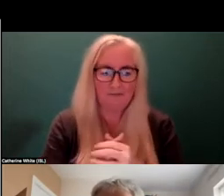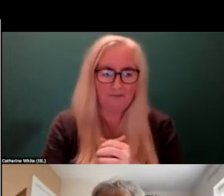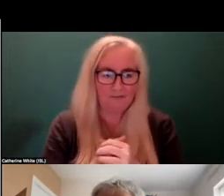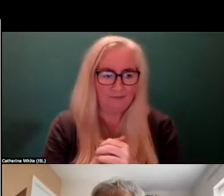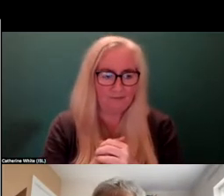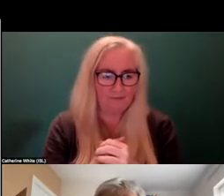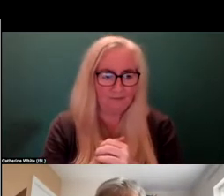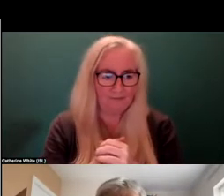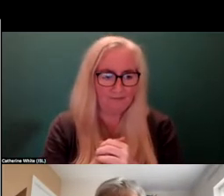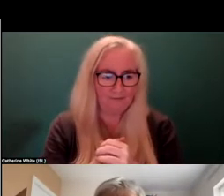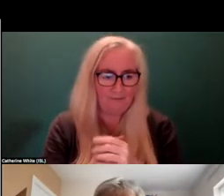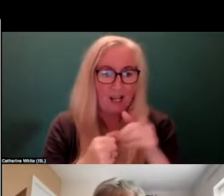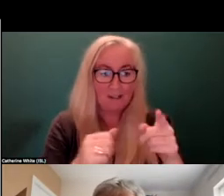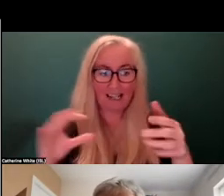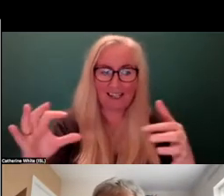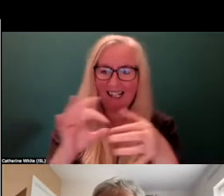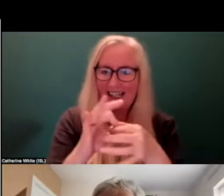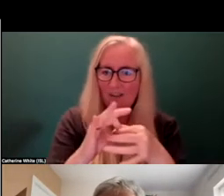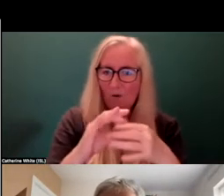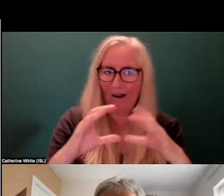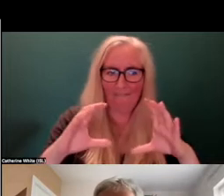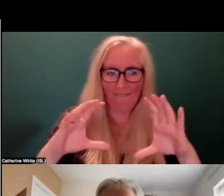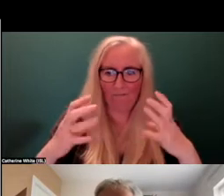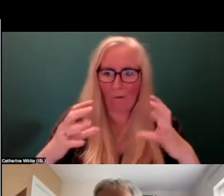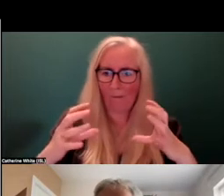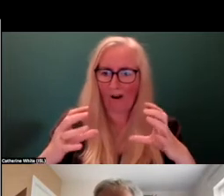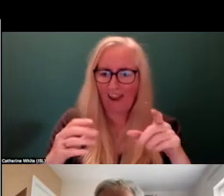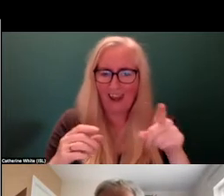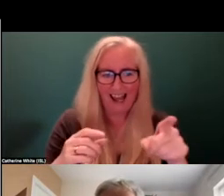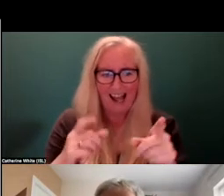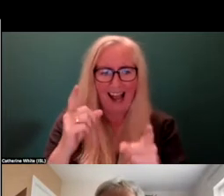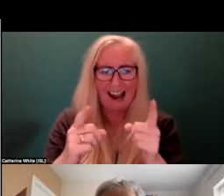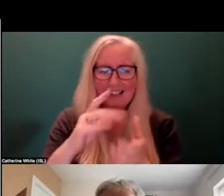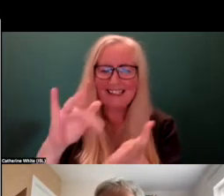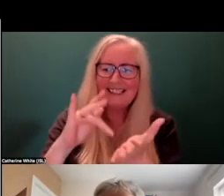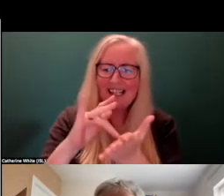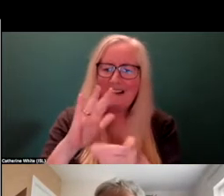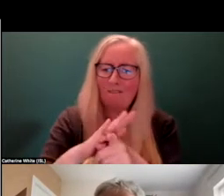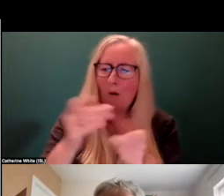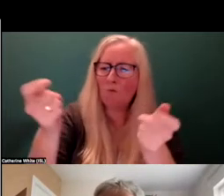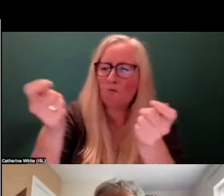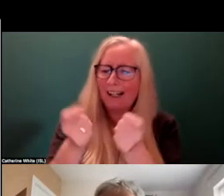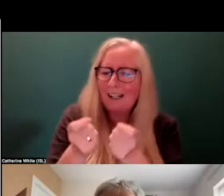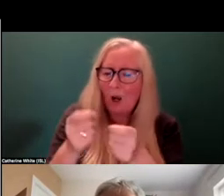actually been abutted to a football stadium in Basel as a centre for bringing